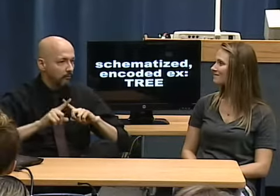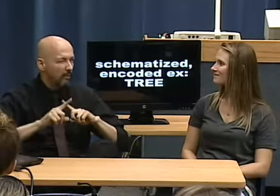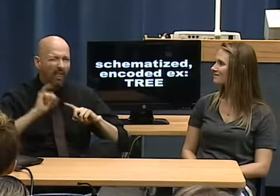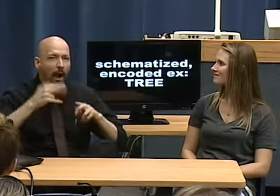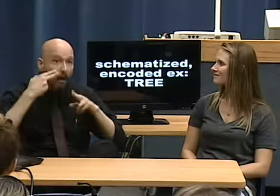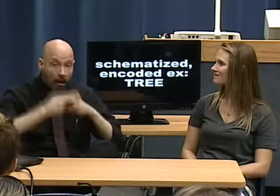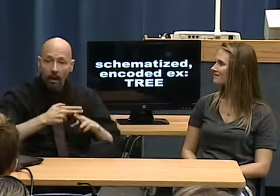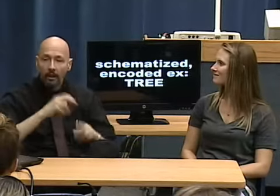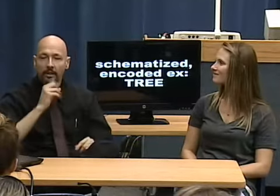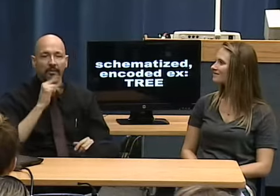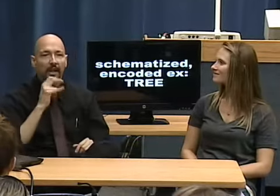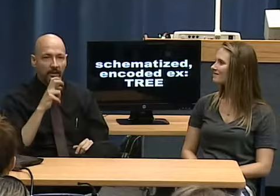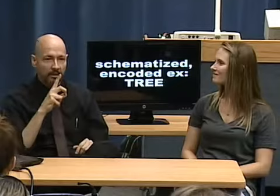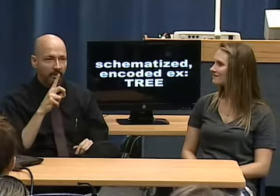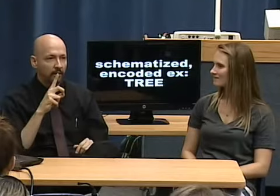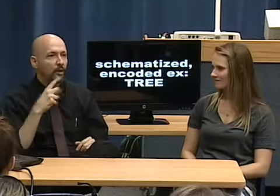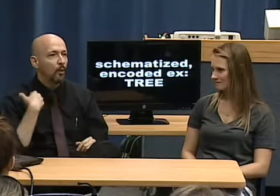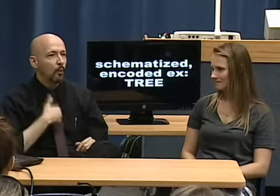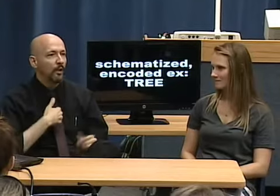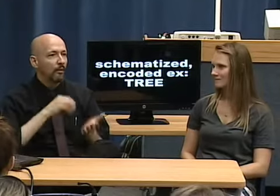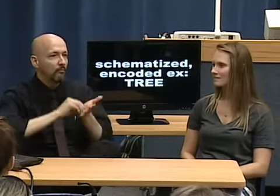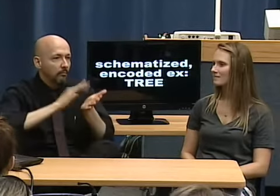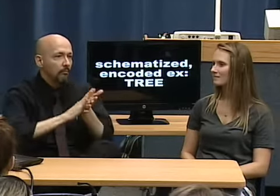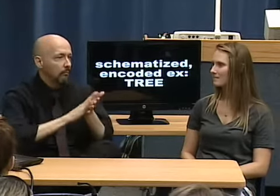It's called "schematized." We have jotted it down